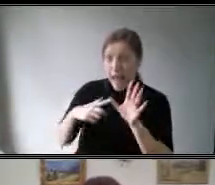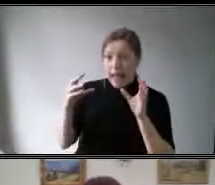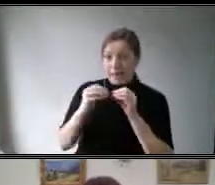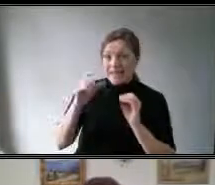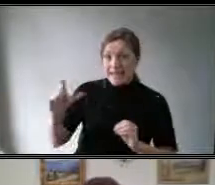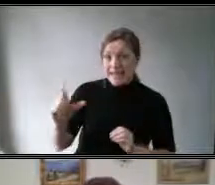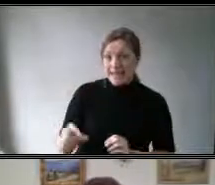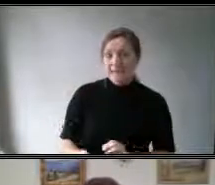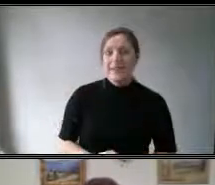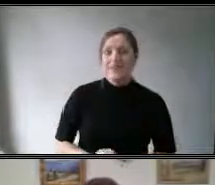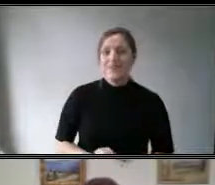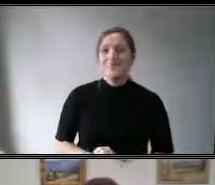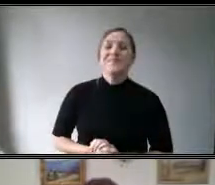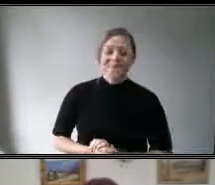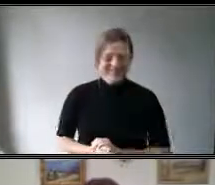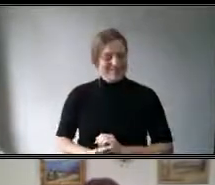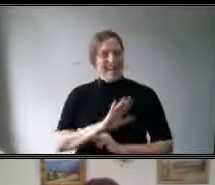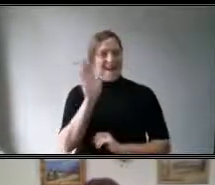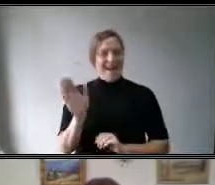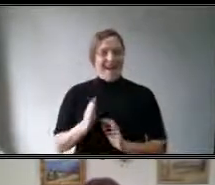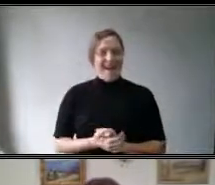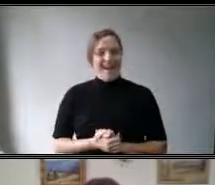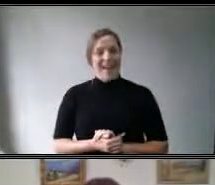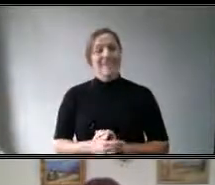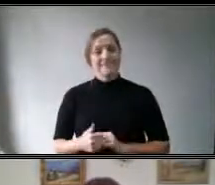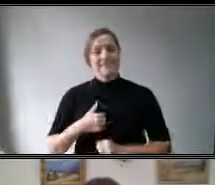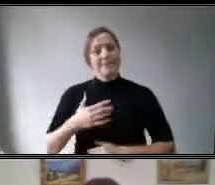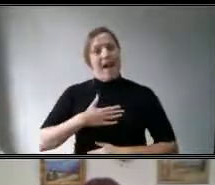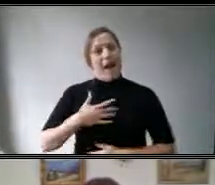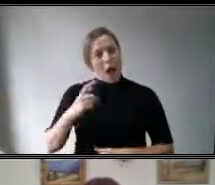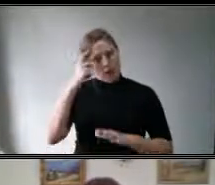hi everyone thank you i i would also like to acknowledge the traditional owners of the land